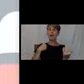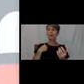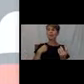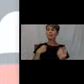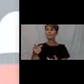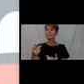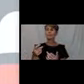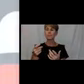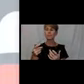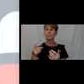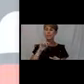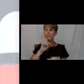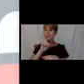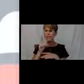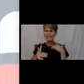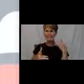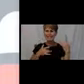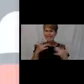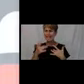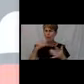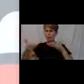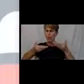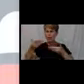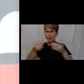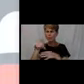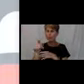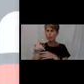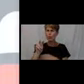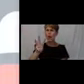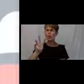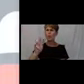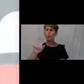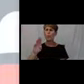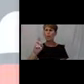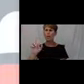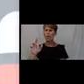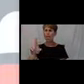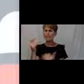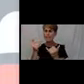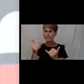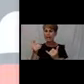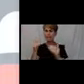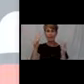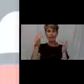And we are excited to welcome you to our webinar today. Next slide.